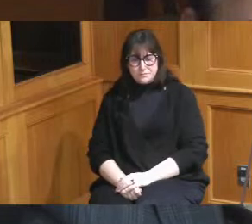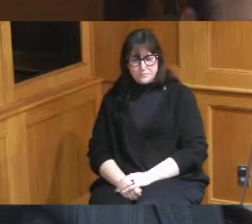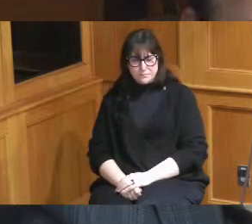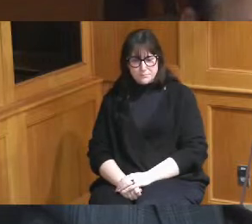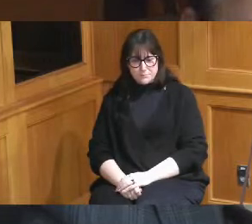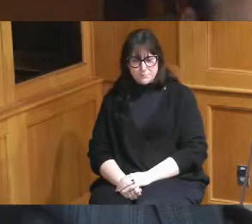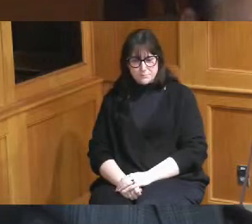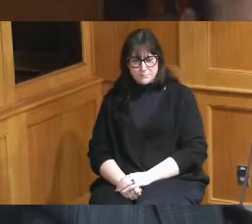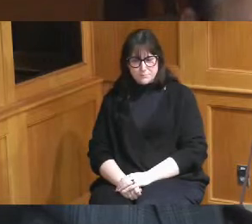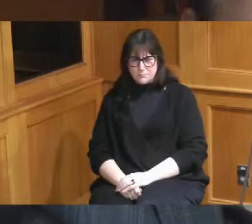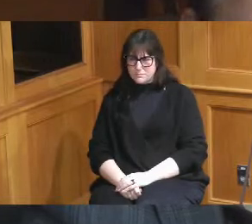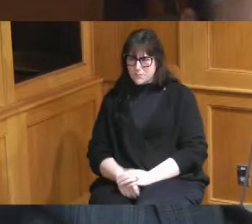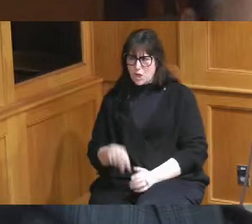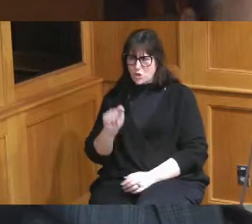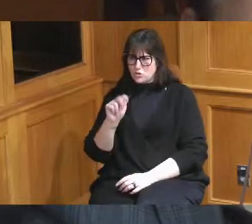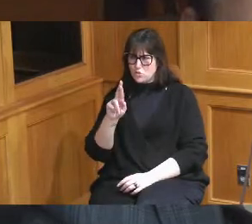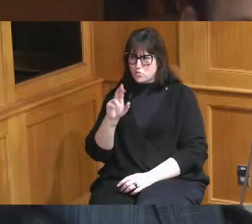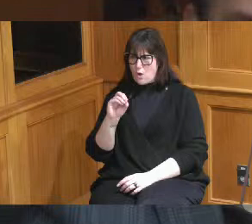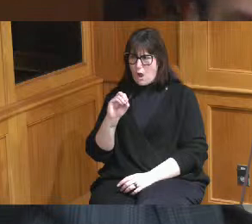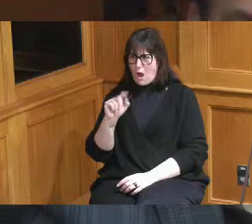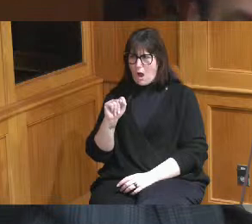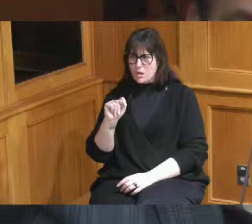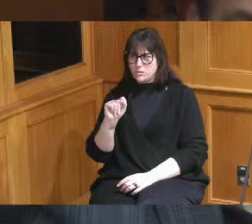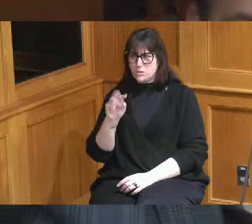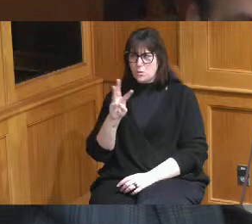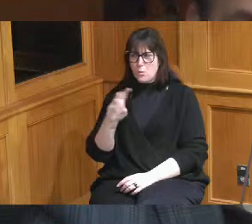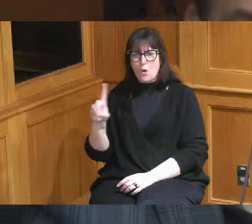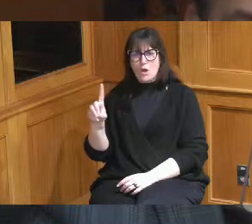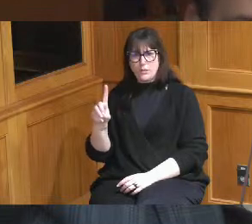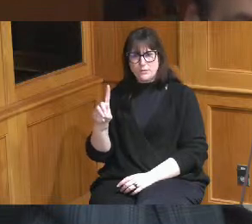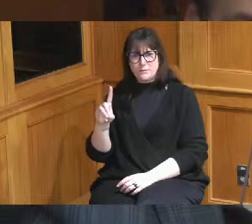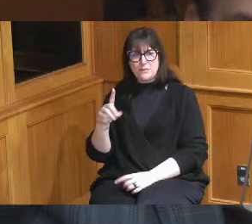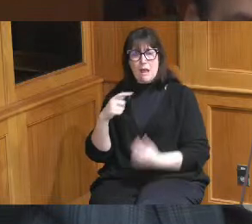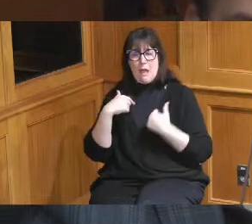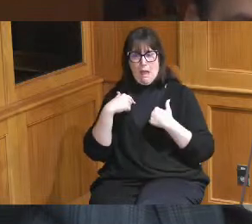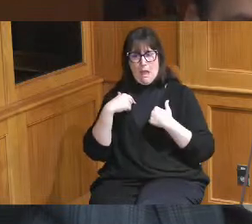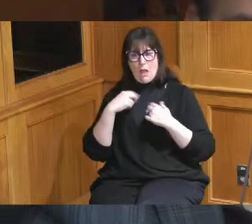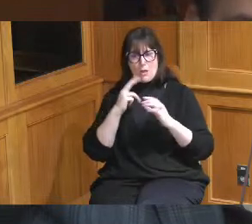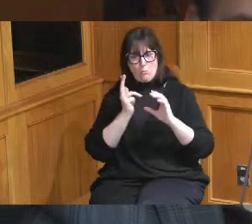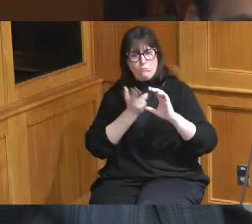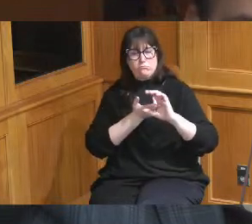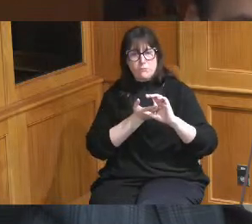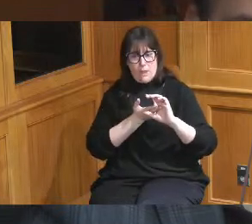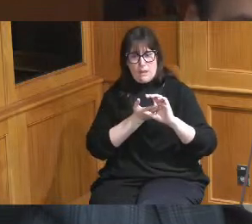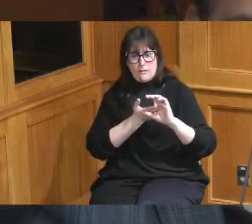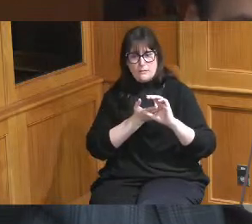to bed one day and woke up woo yeah and I actually went out there I had a have a radio show and I